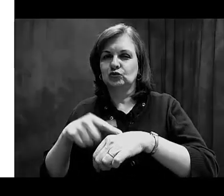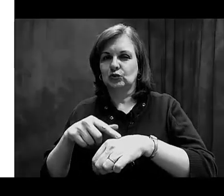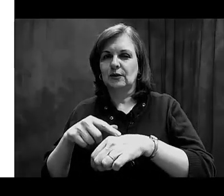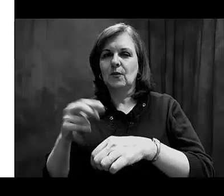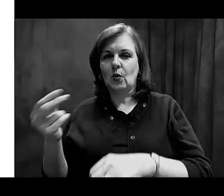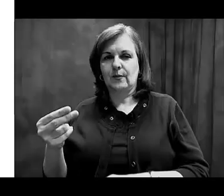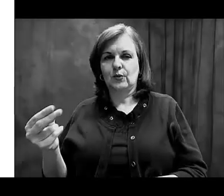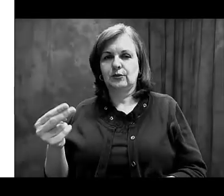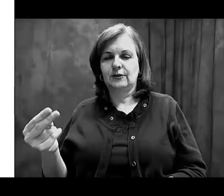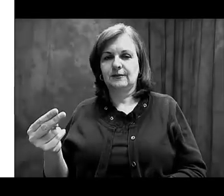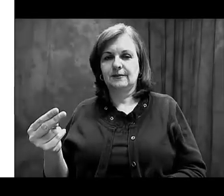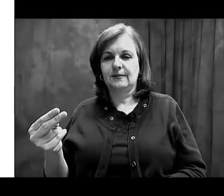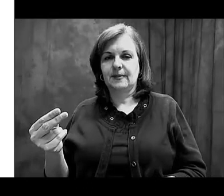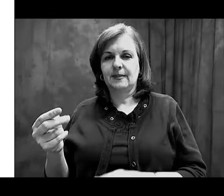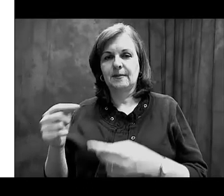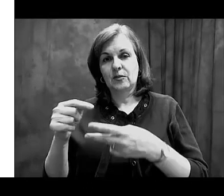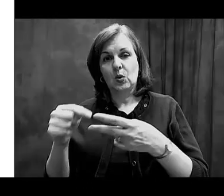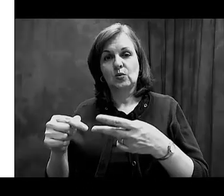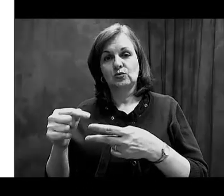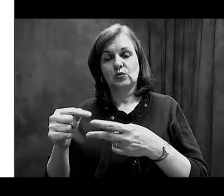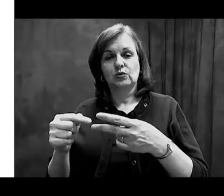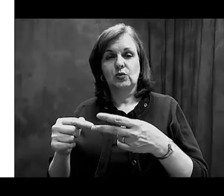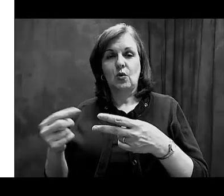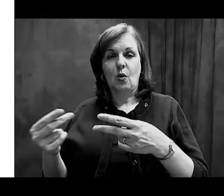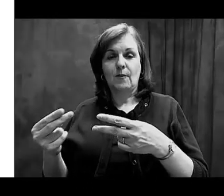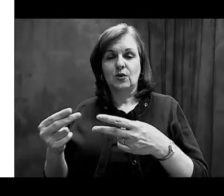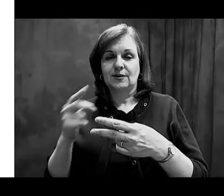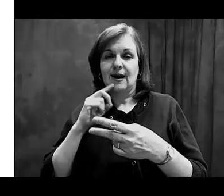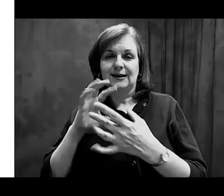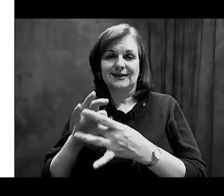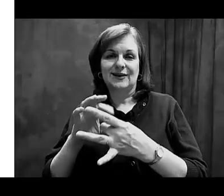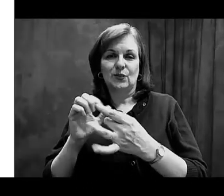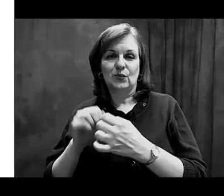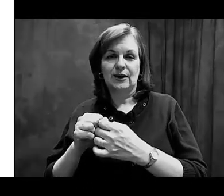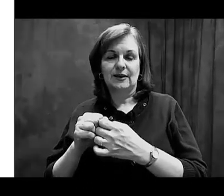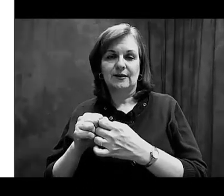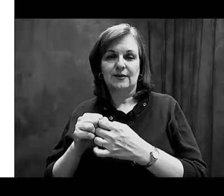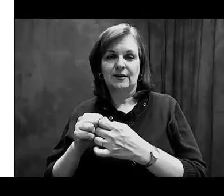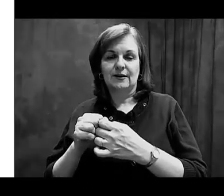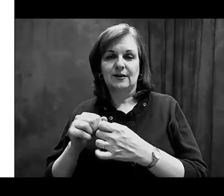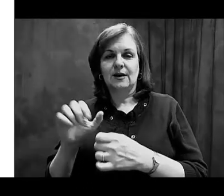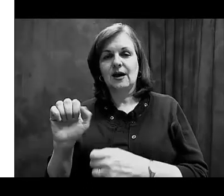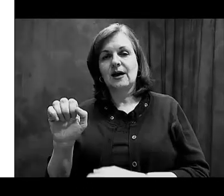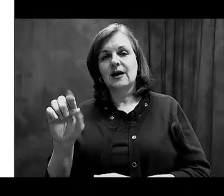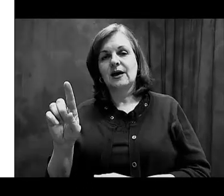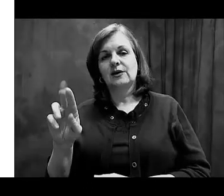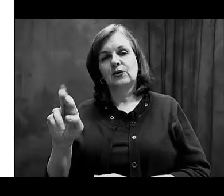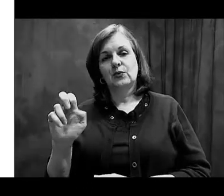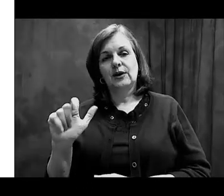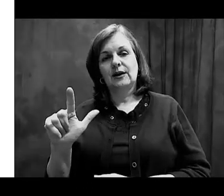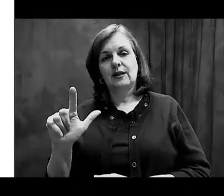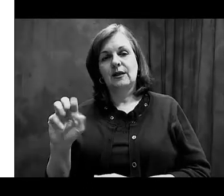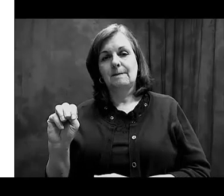and what we see is they are associated with either the adrenaline medulla